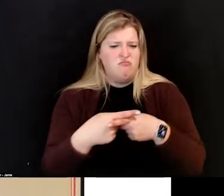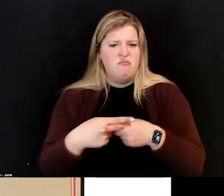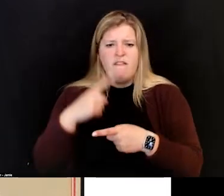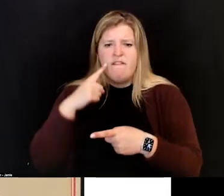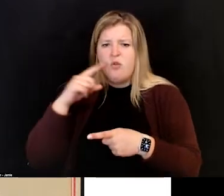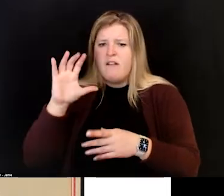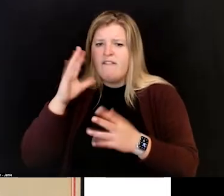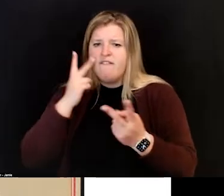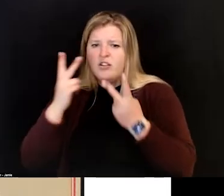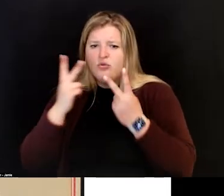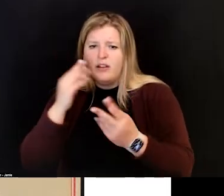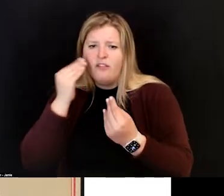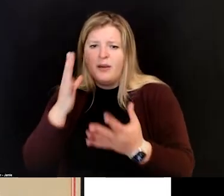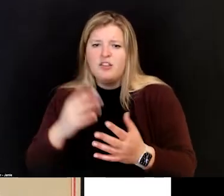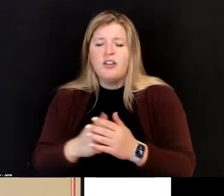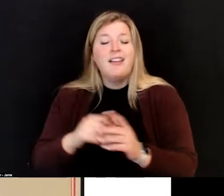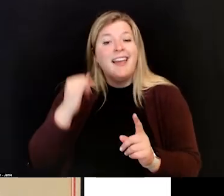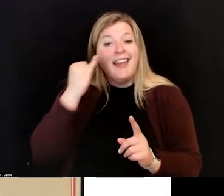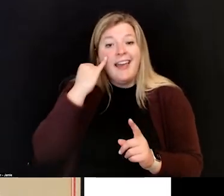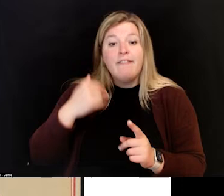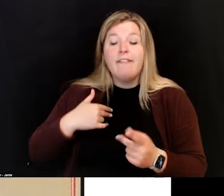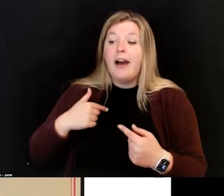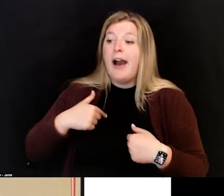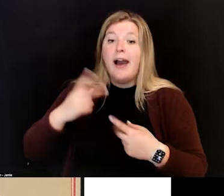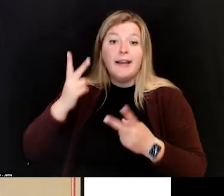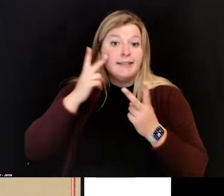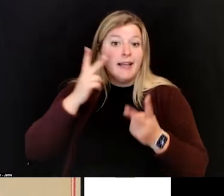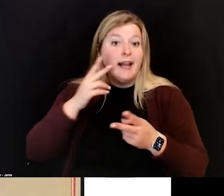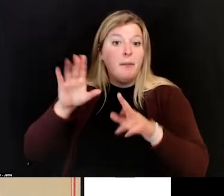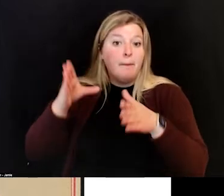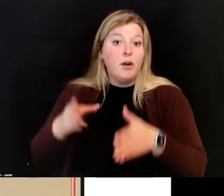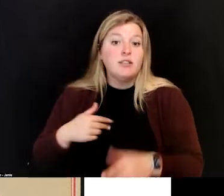So while a sighted user sees a button